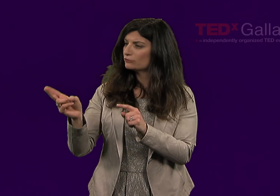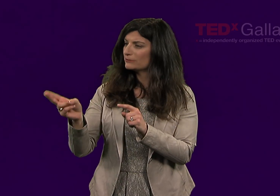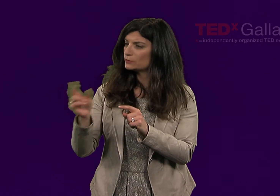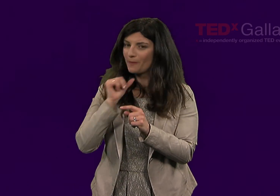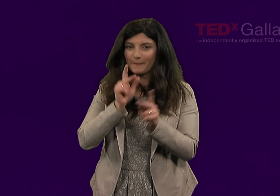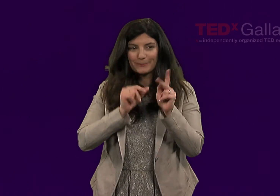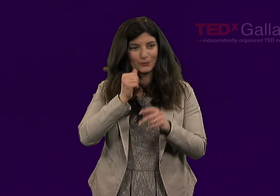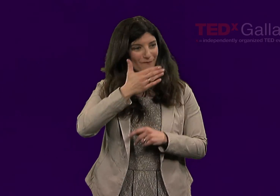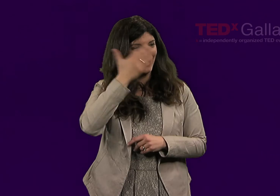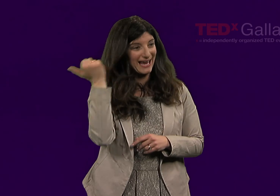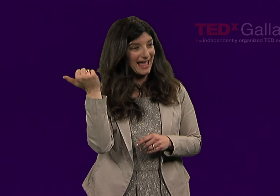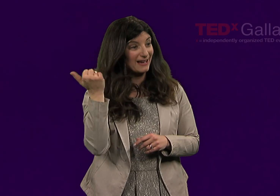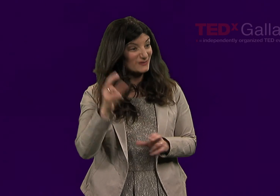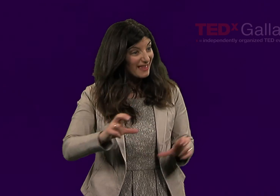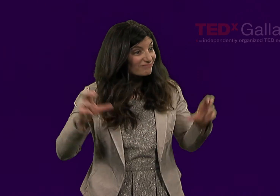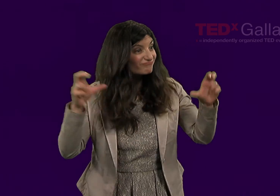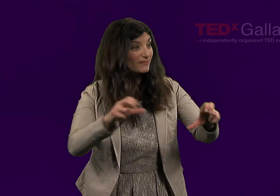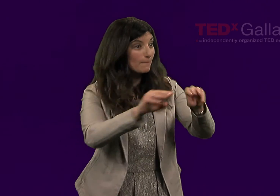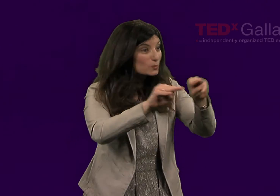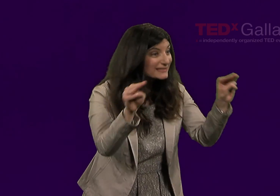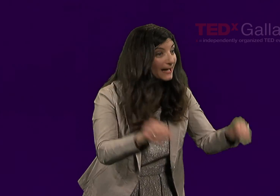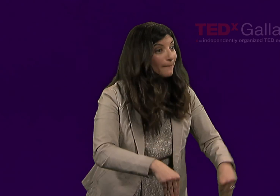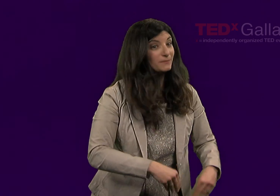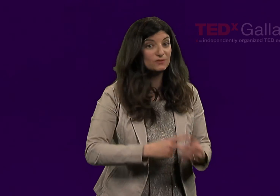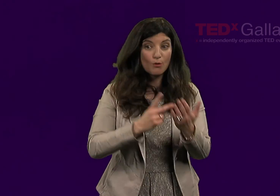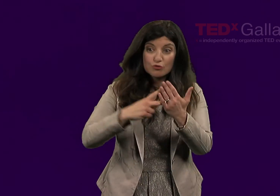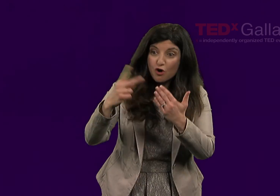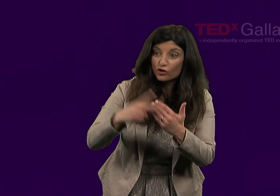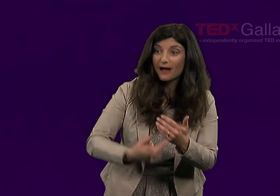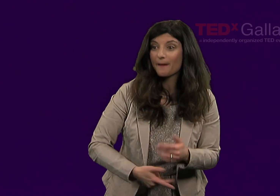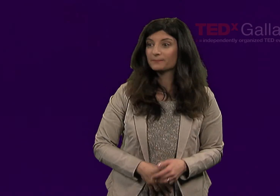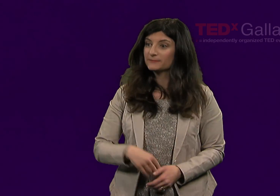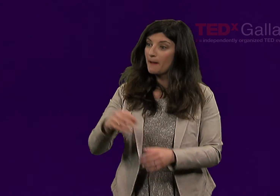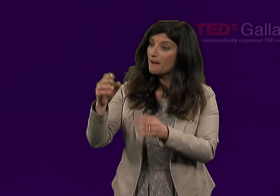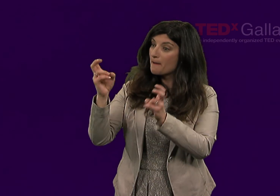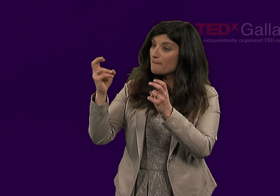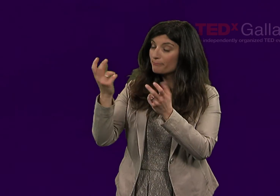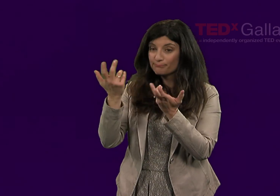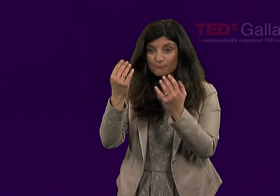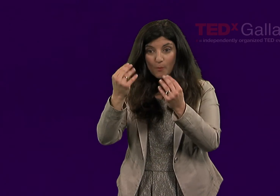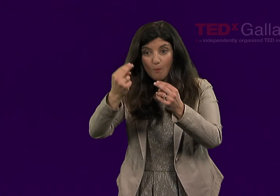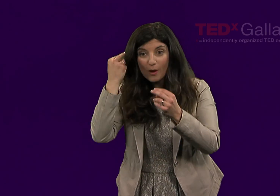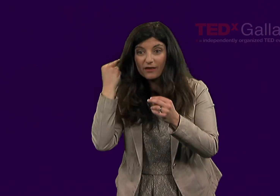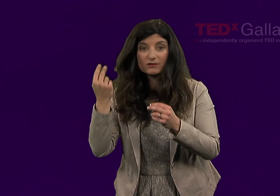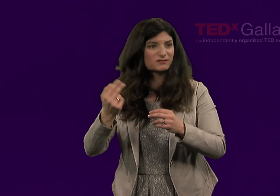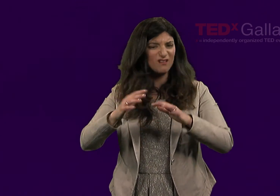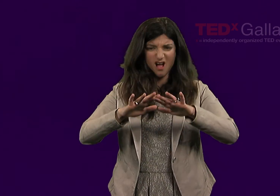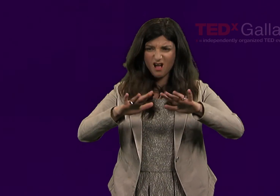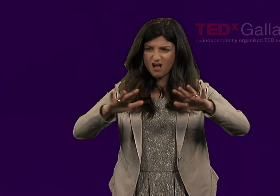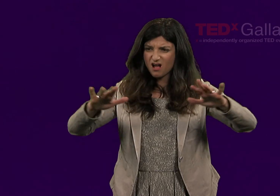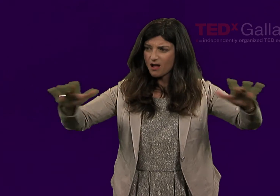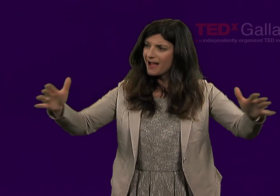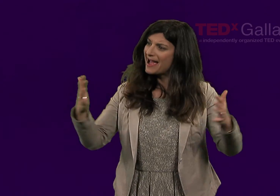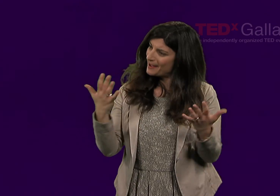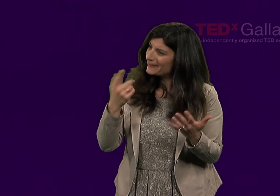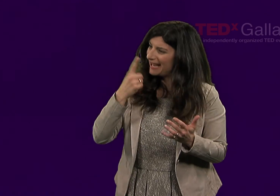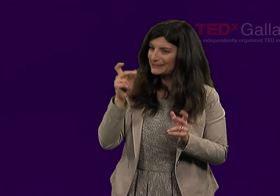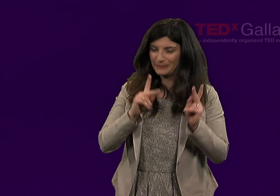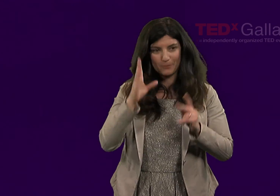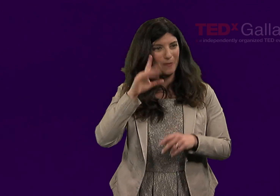so that people don't forget. And they've brought in money to invest in museums, and programs, and memorials to that end. And it's because people came together